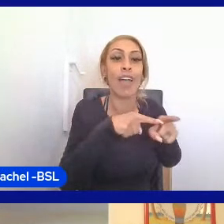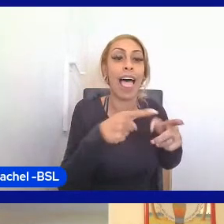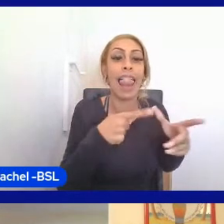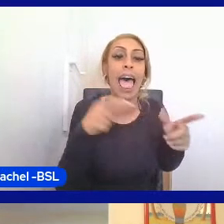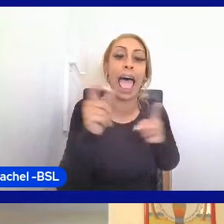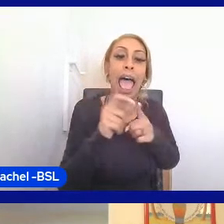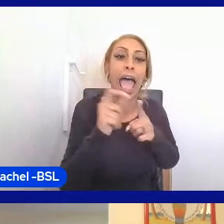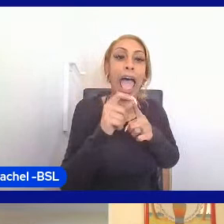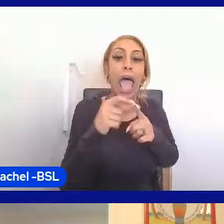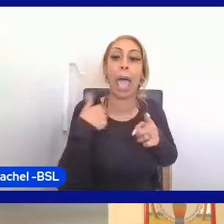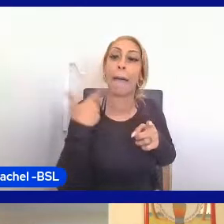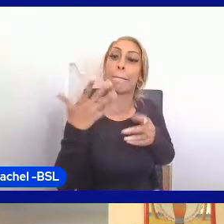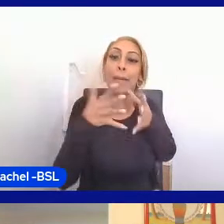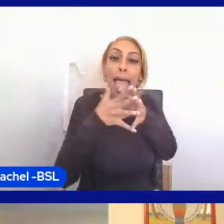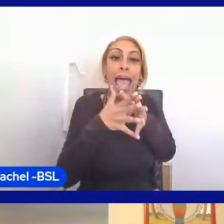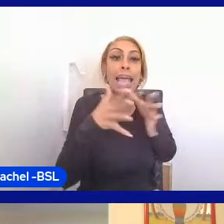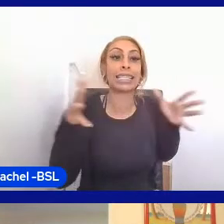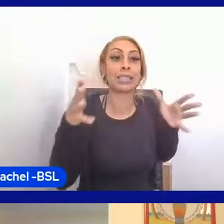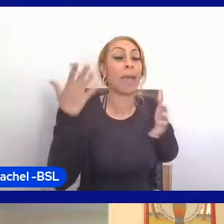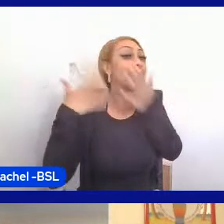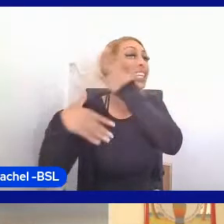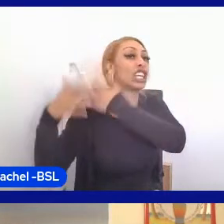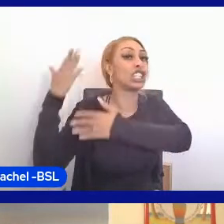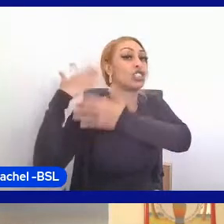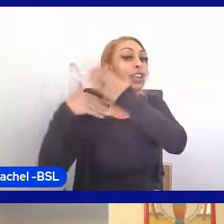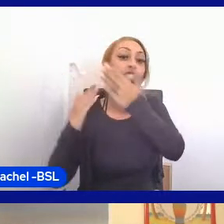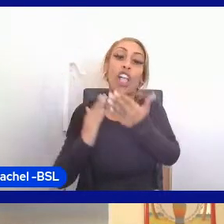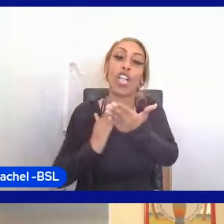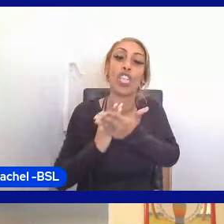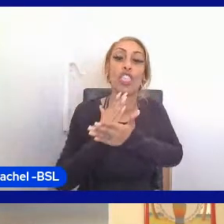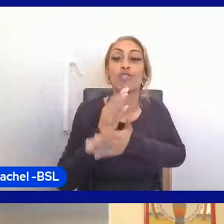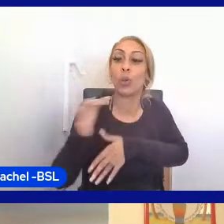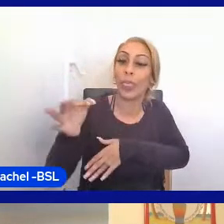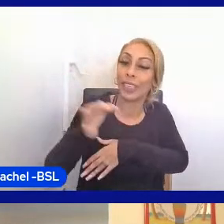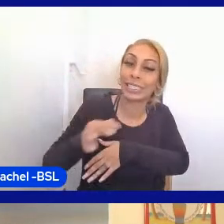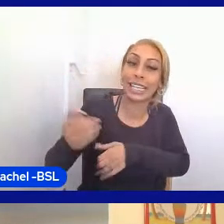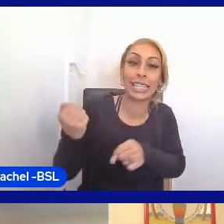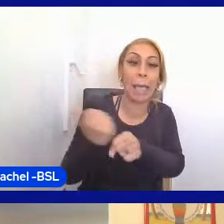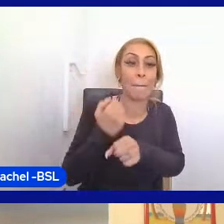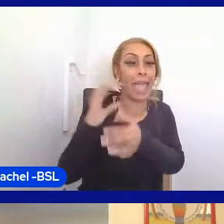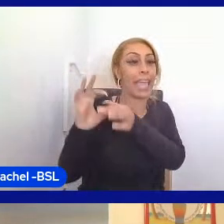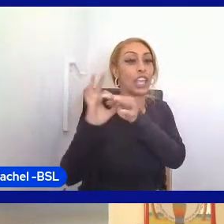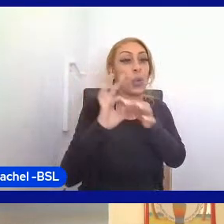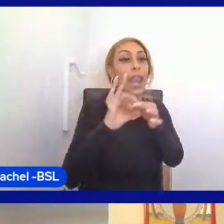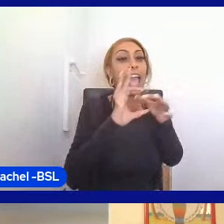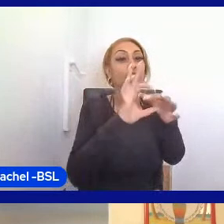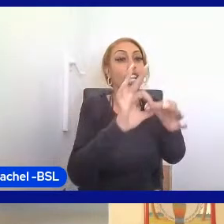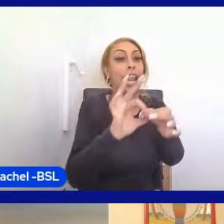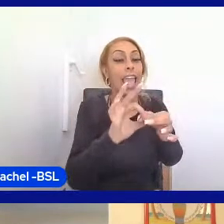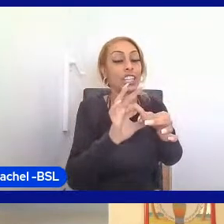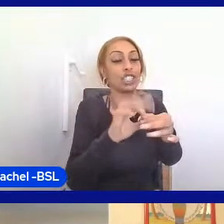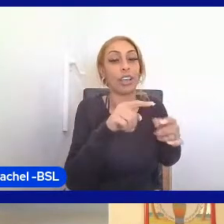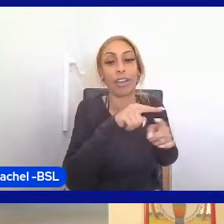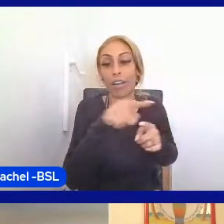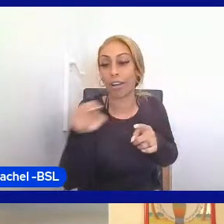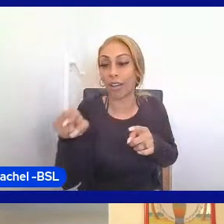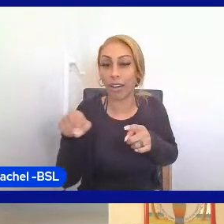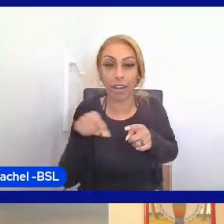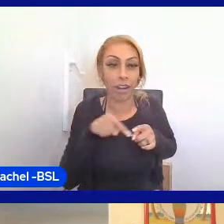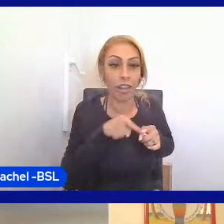app, but we are working out on is expanding that history throughout the city and making connections between